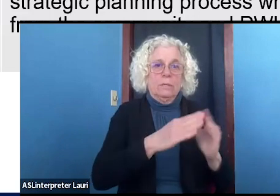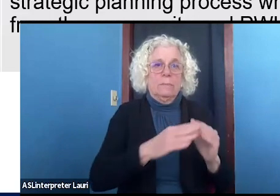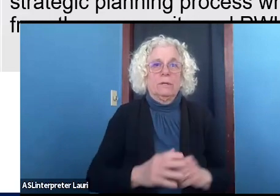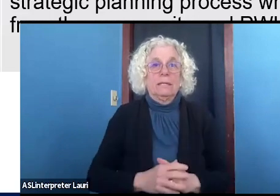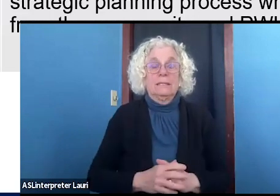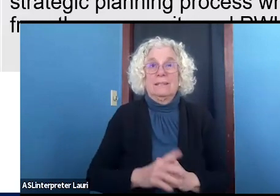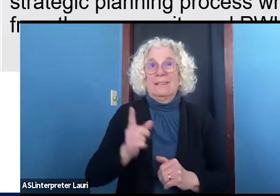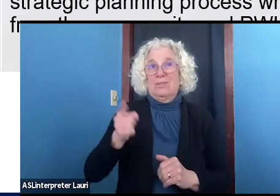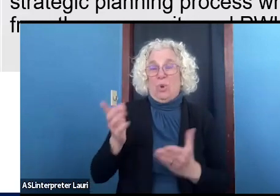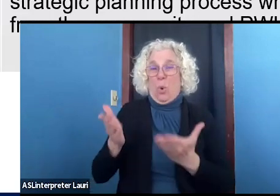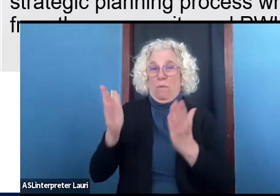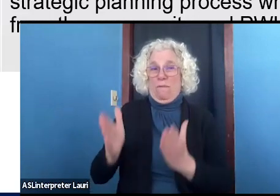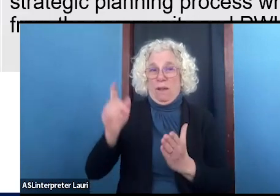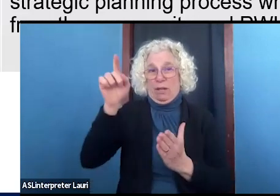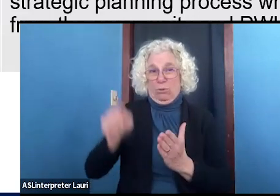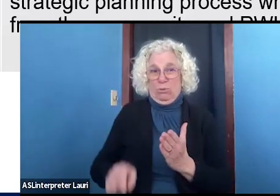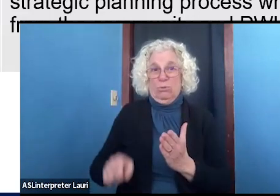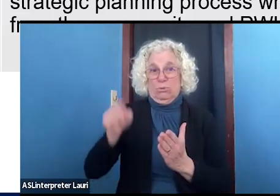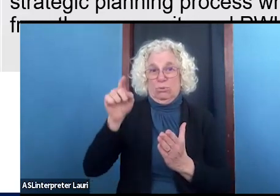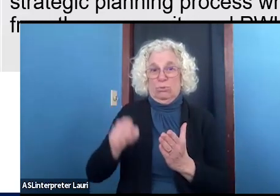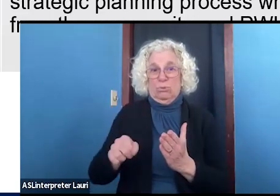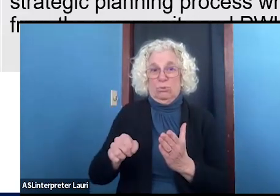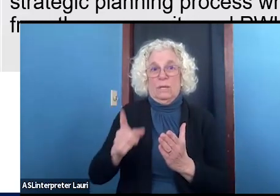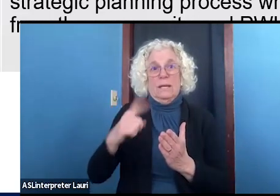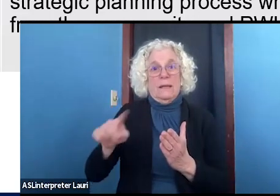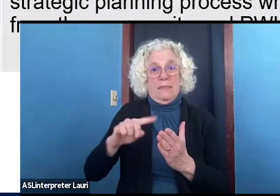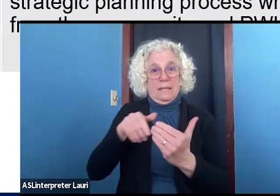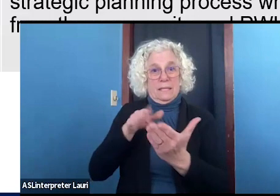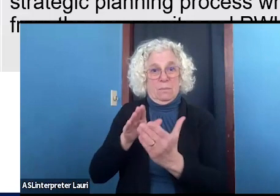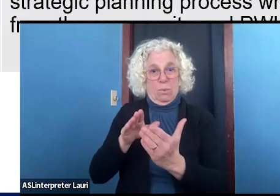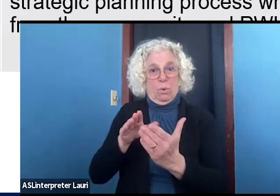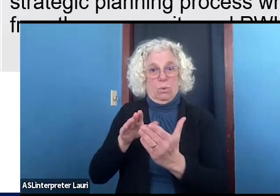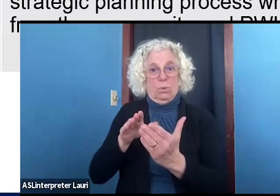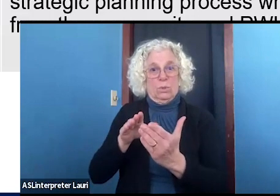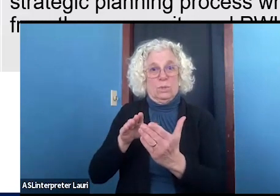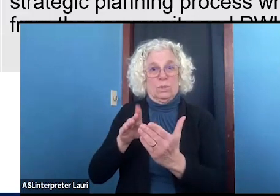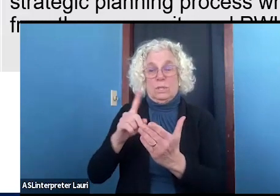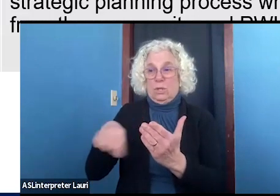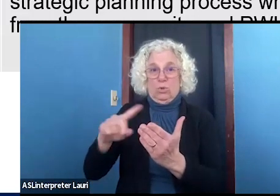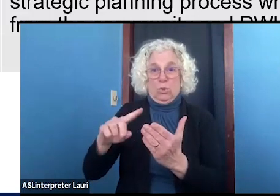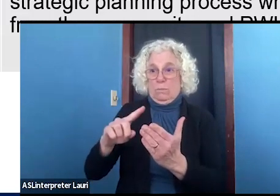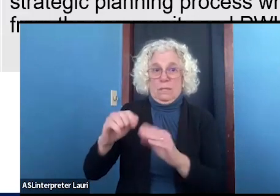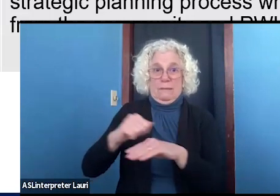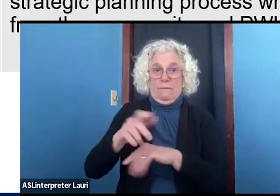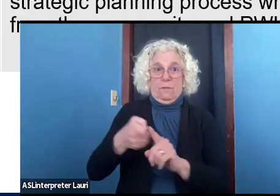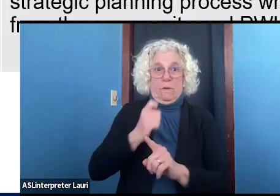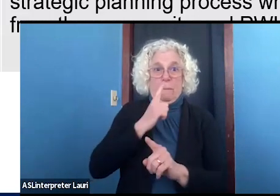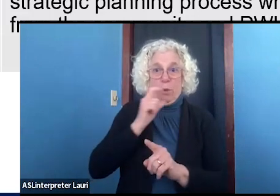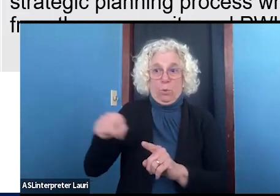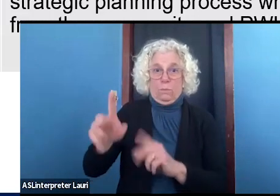It's crucial that these organizations strategies are informed by those that are served and that leaders actively seek to incorporate